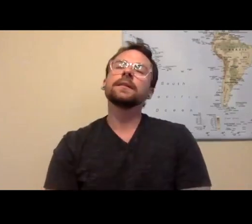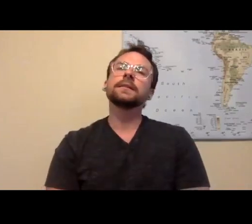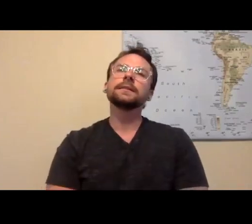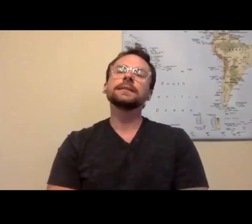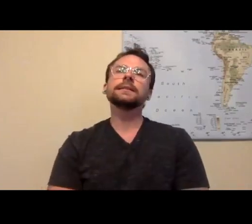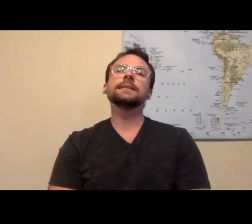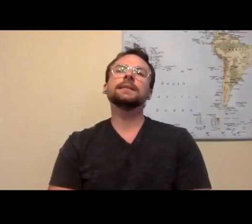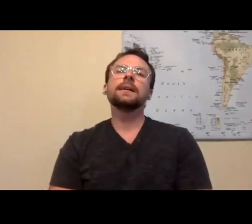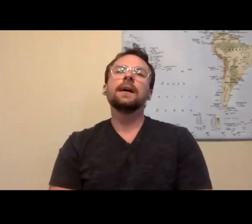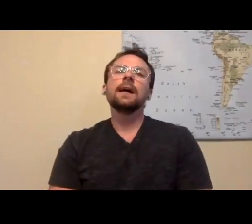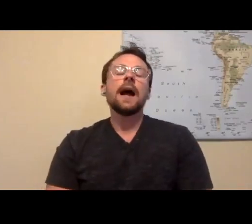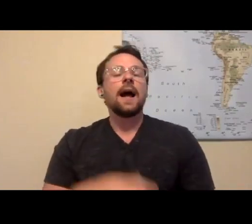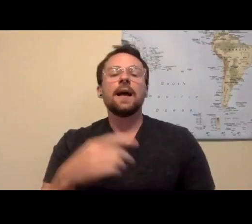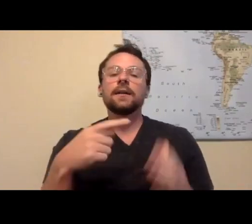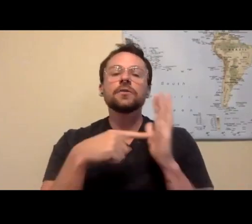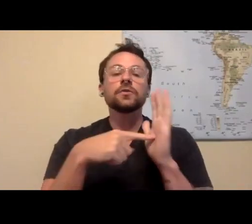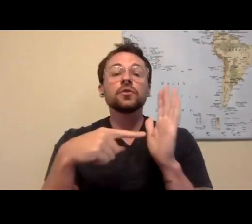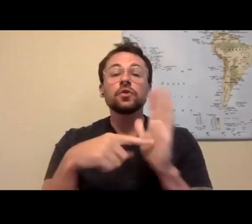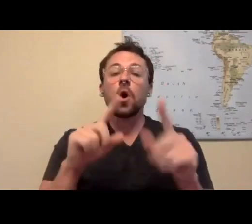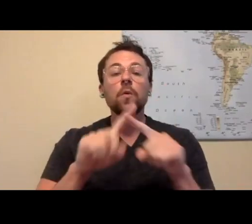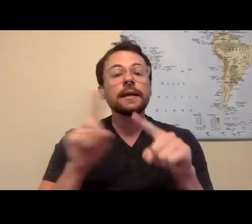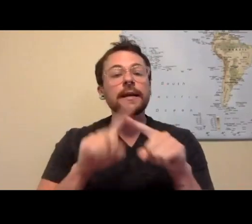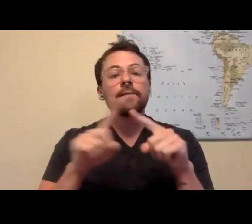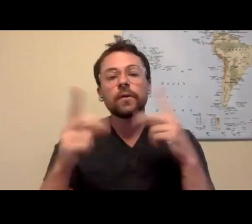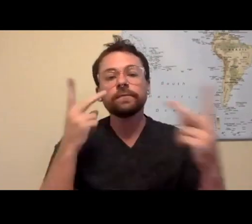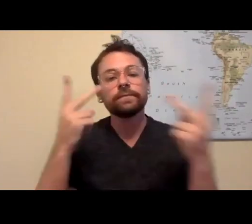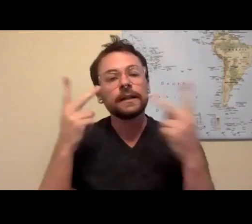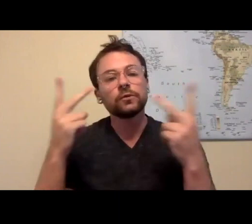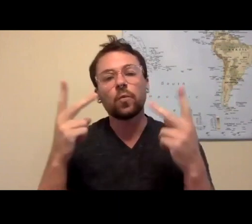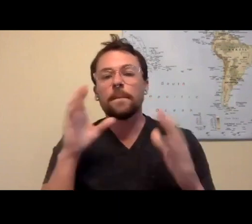> That's certainly tough!